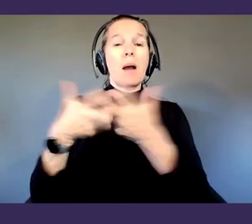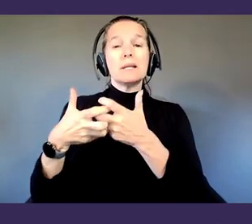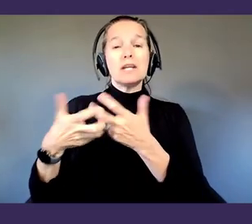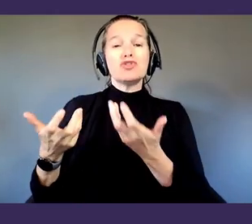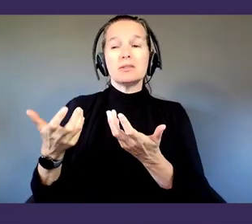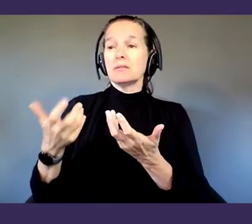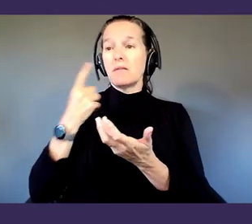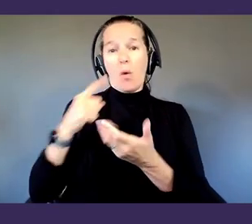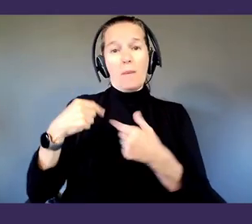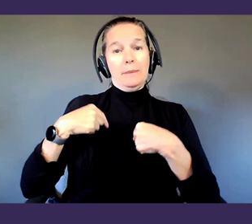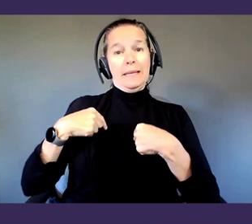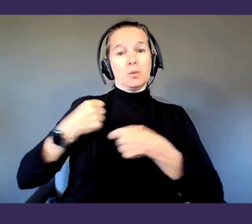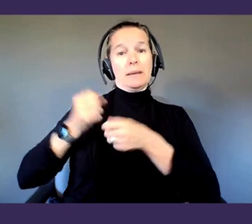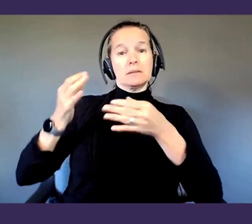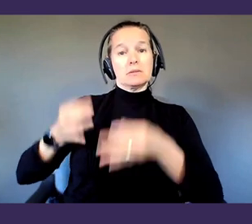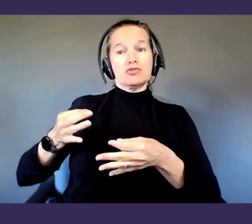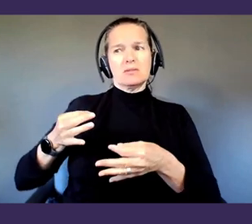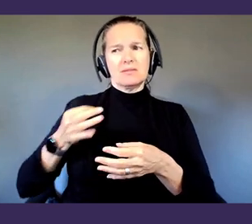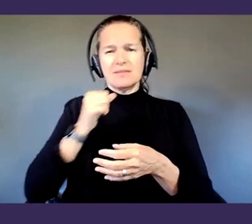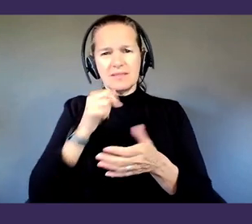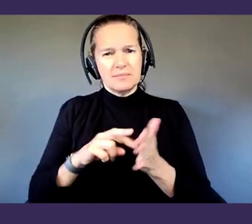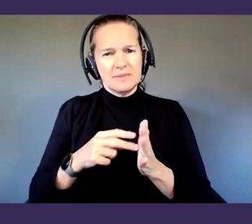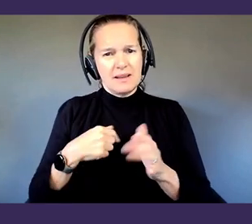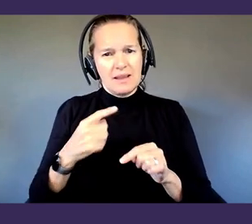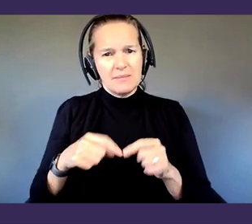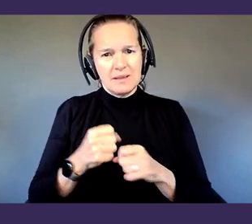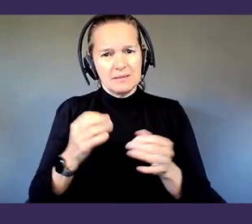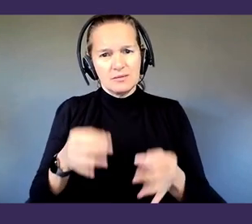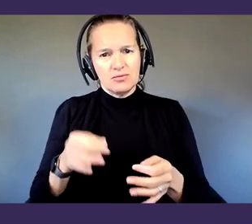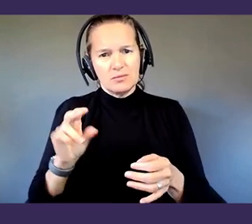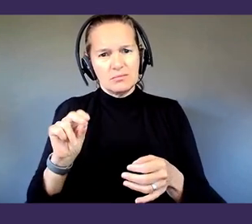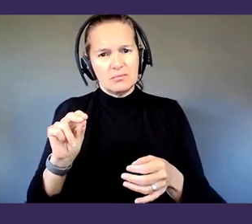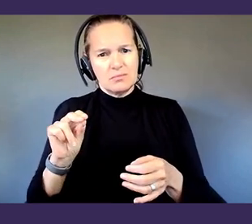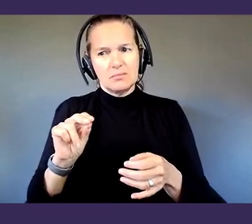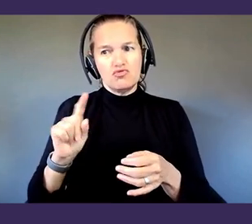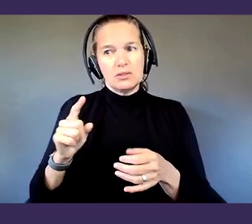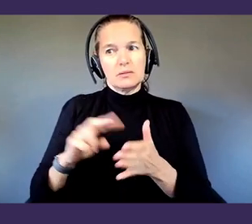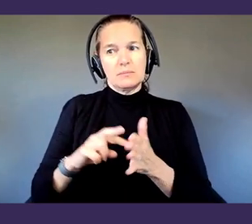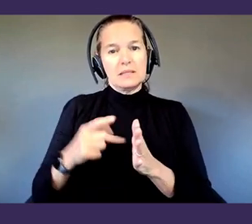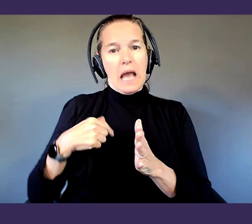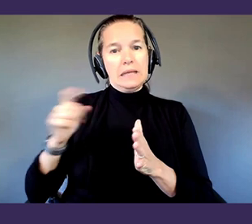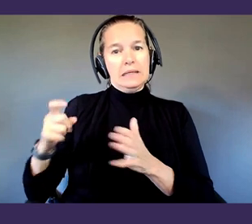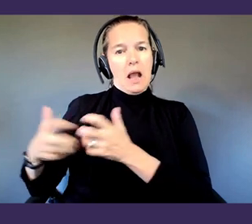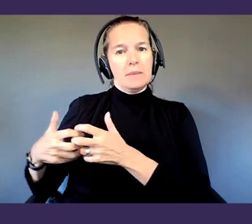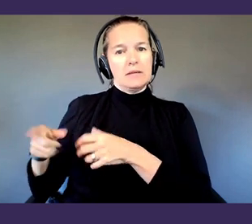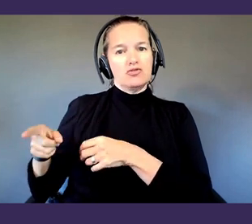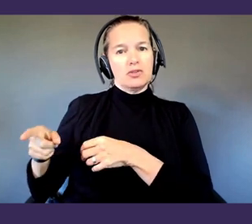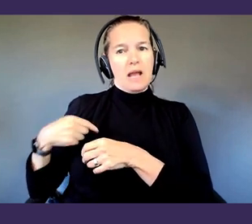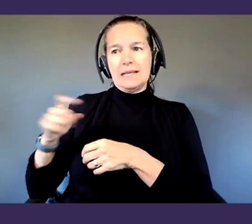that doesn't mean I can't make my own decision. It just means I need it to be accommodated and to be explained in a different way